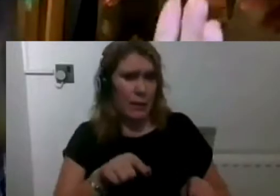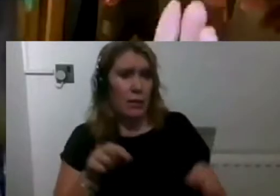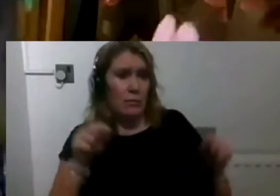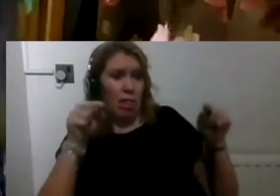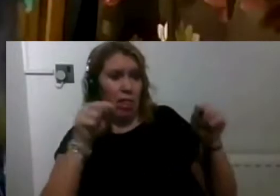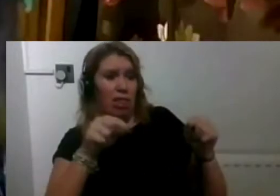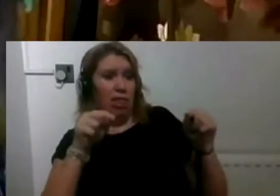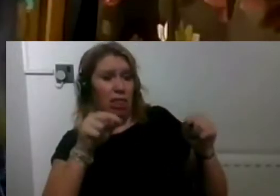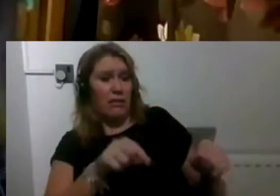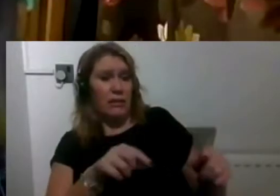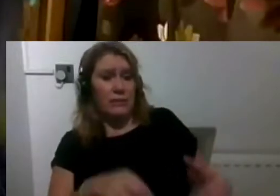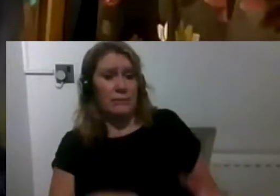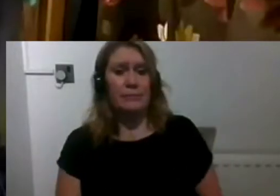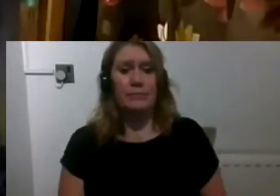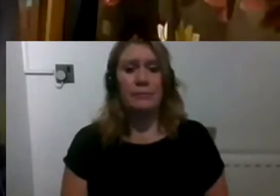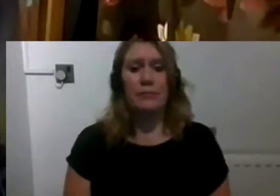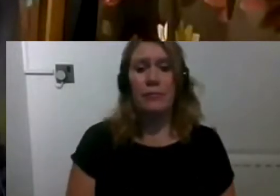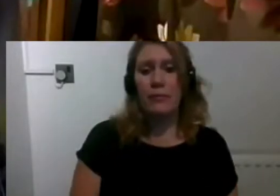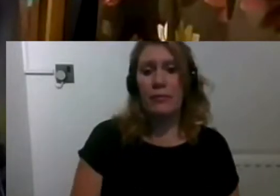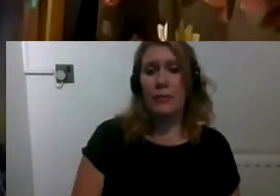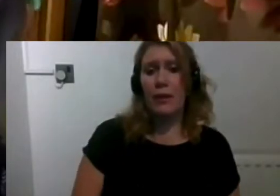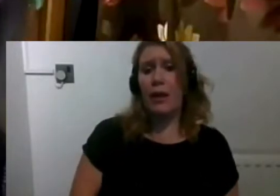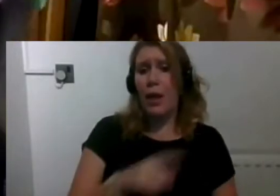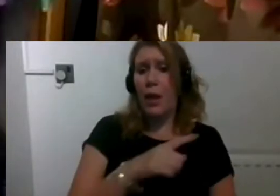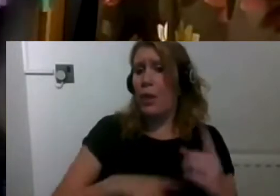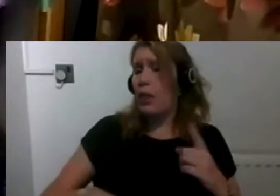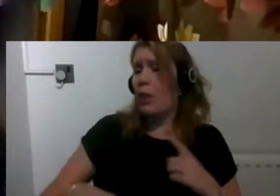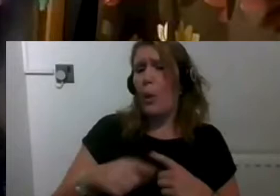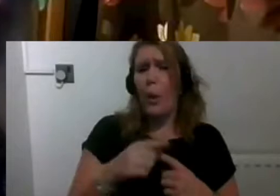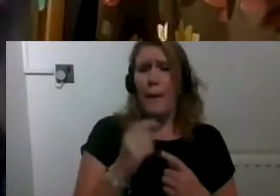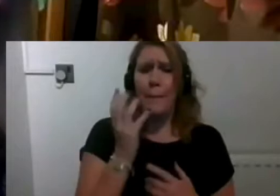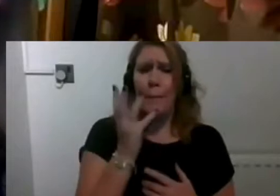Ride ye loudly through, fair forests again,